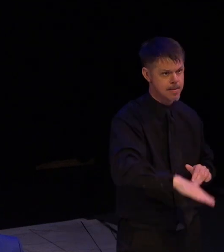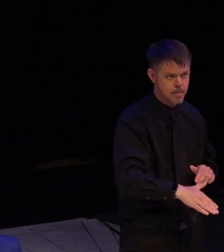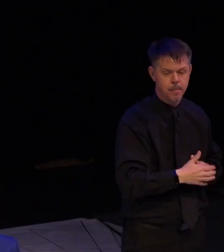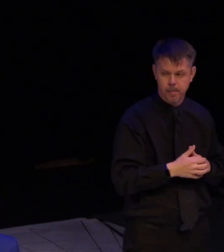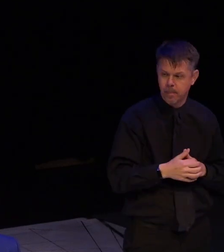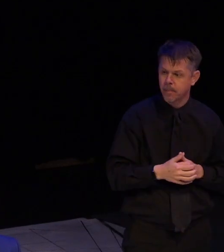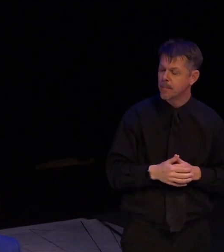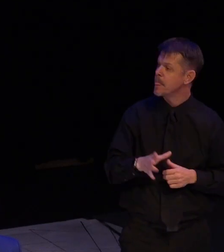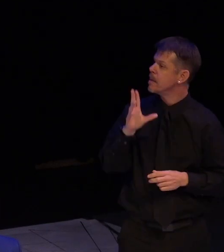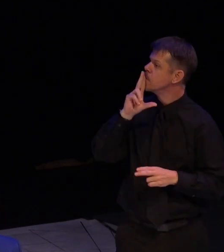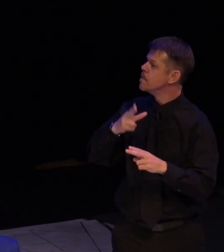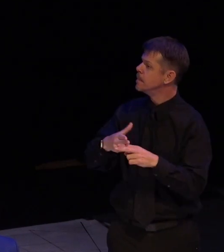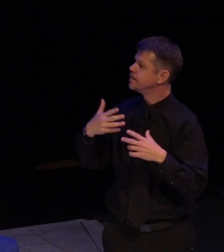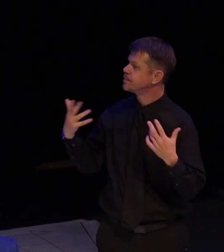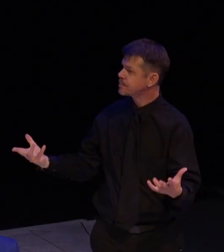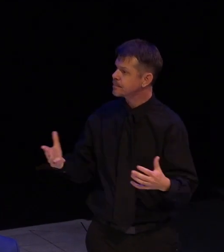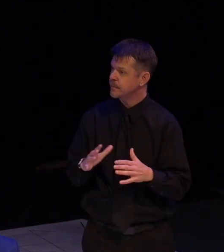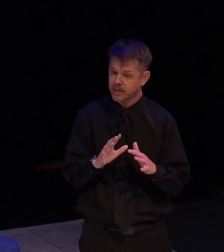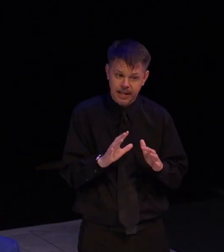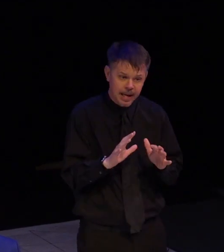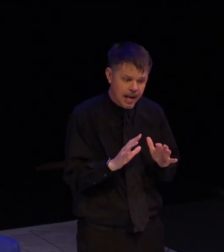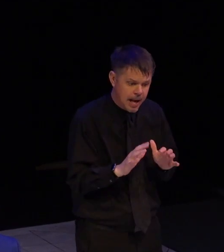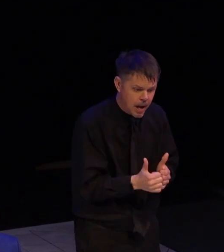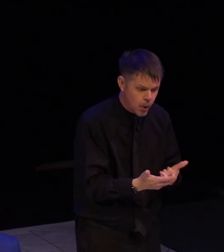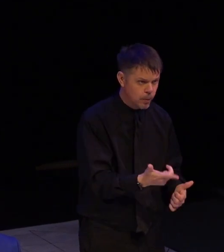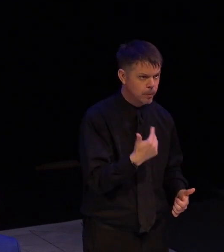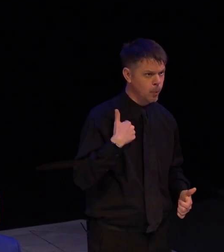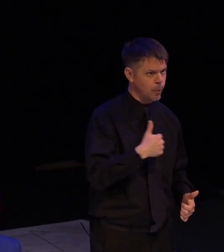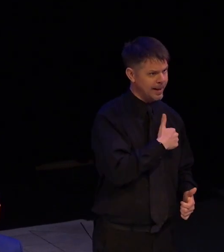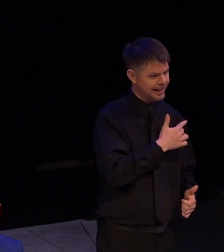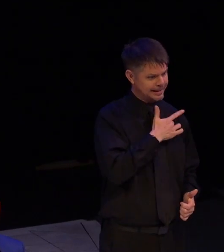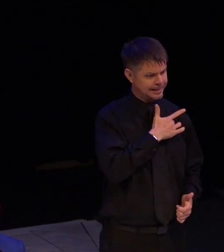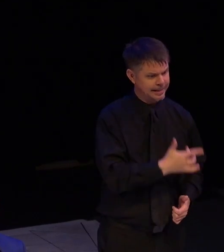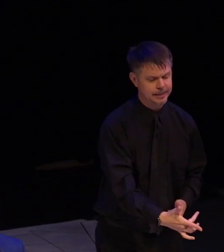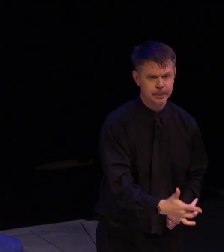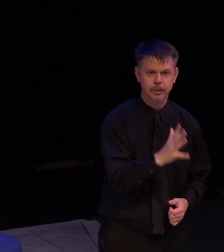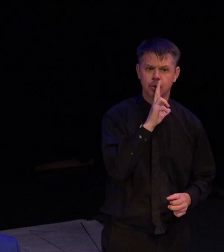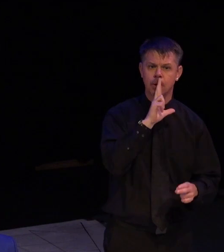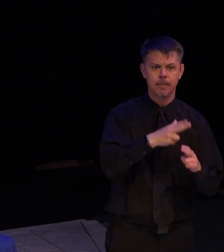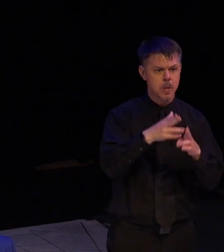and what I'm talking about is how we tend to talk about individuals with intellectual,